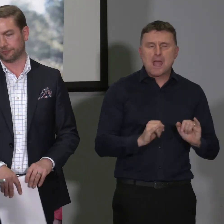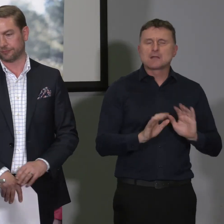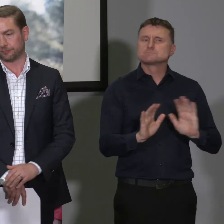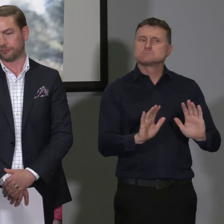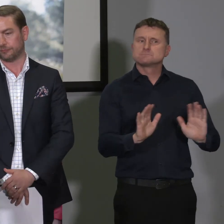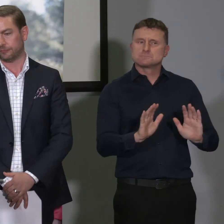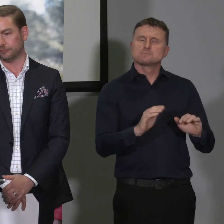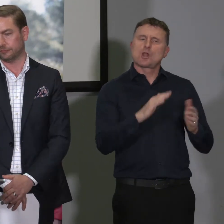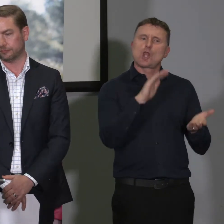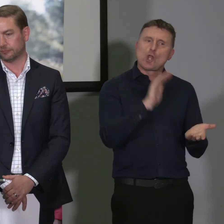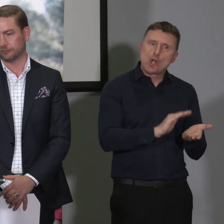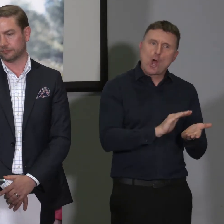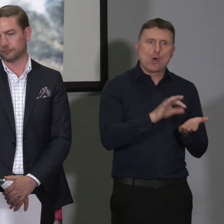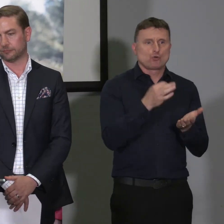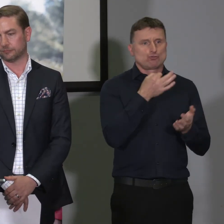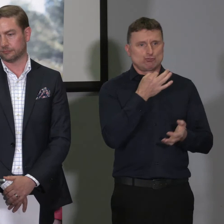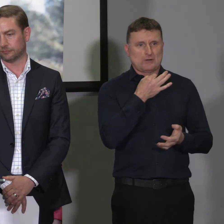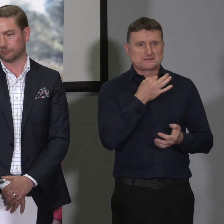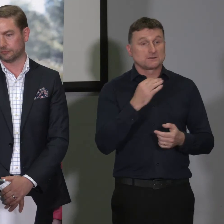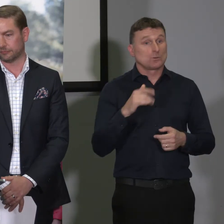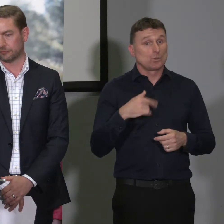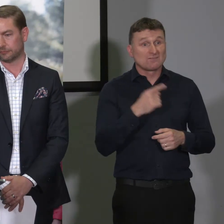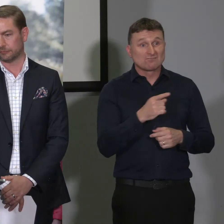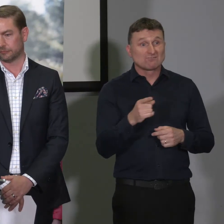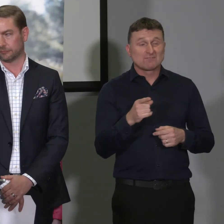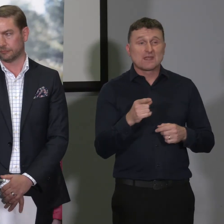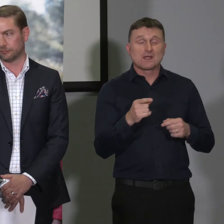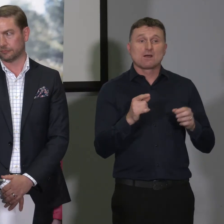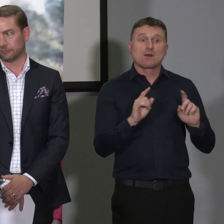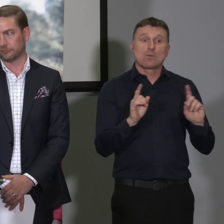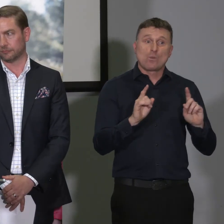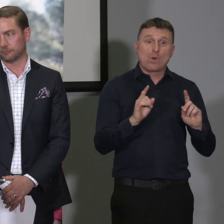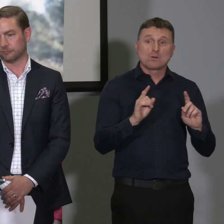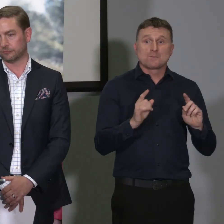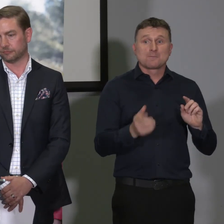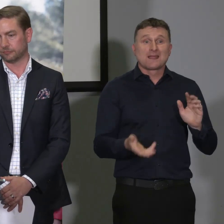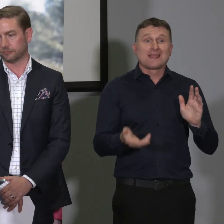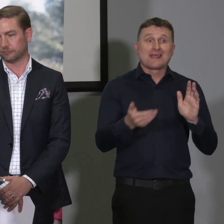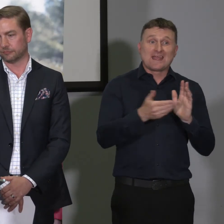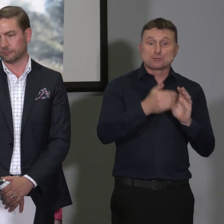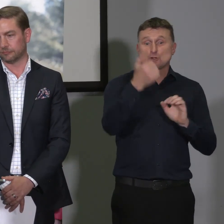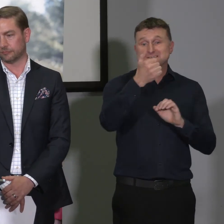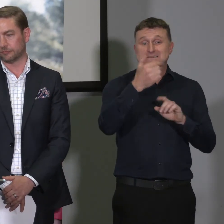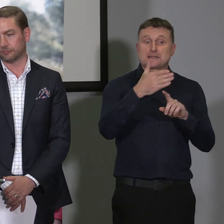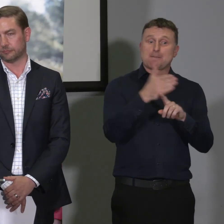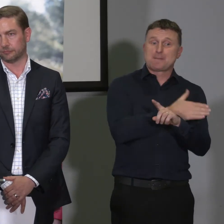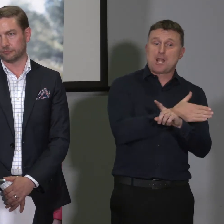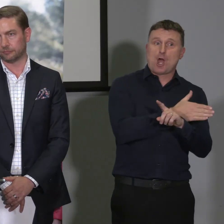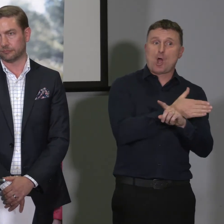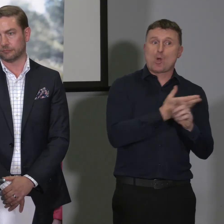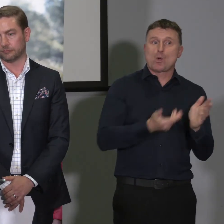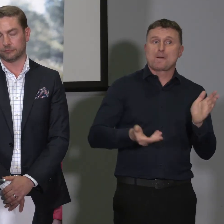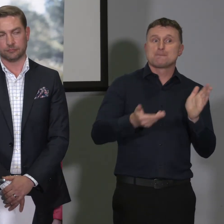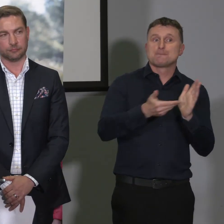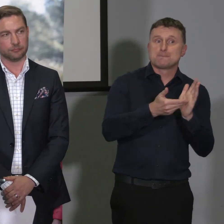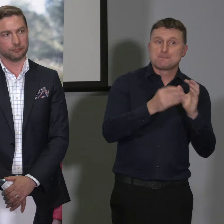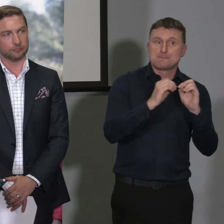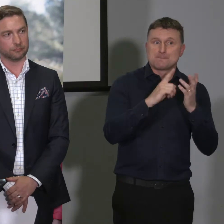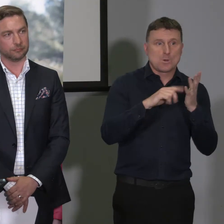risks and the benefits have to be thought through more carefully and we didn't feel there was a strong argument